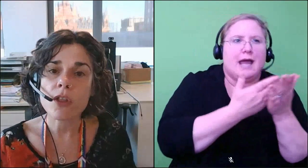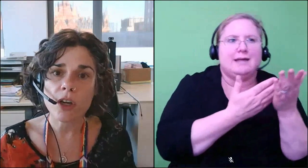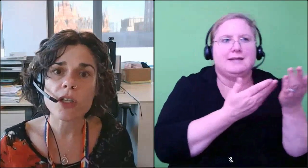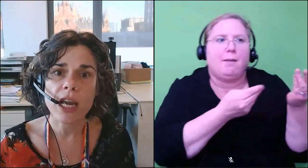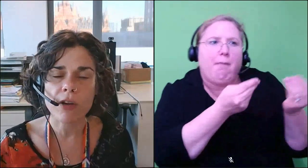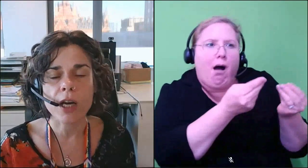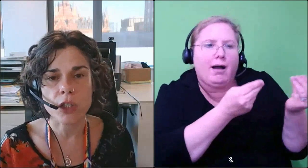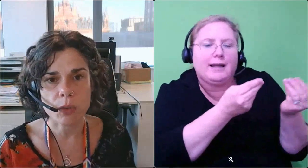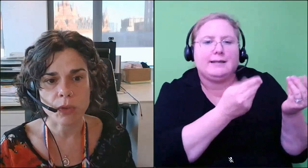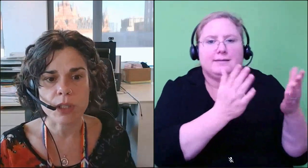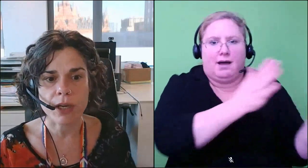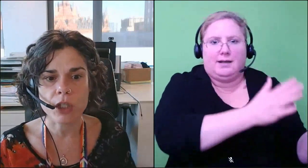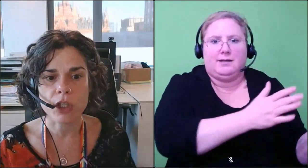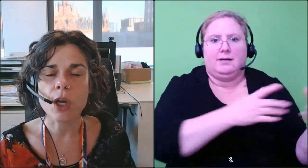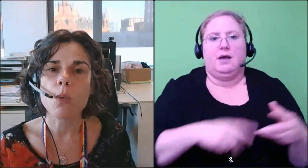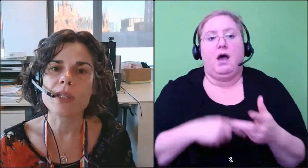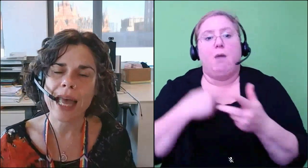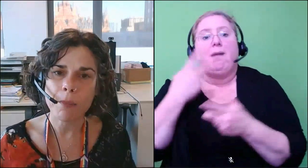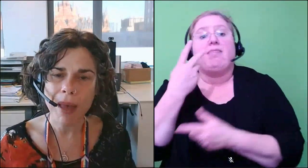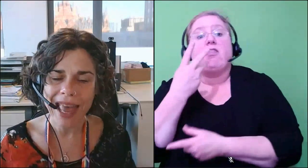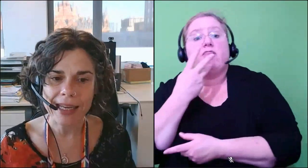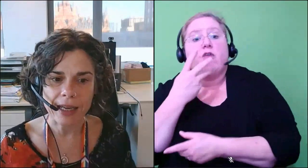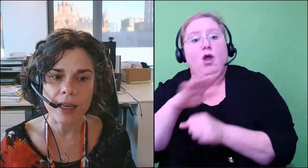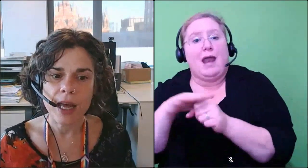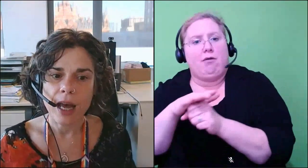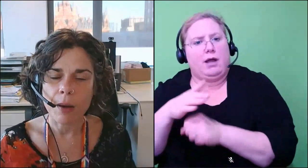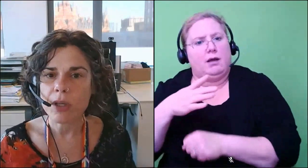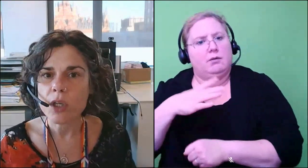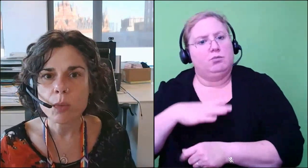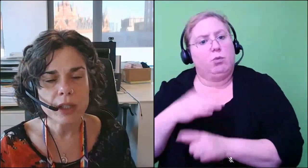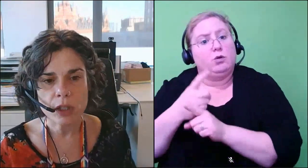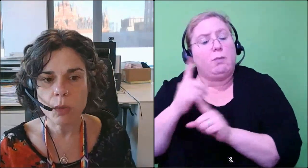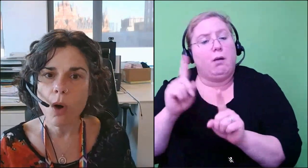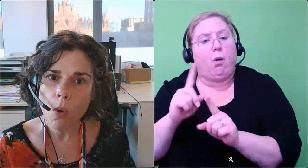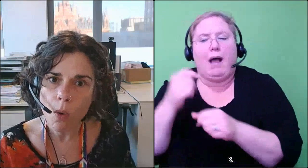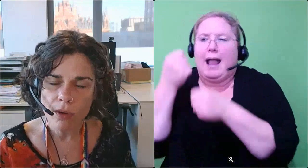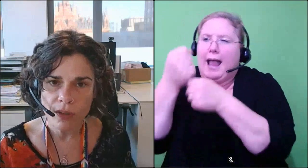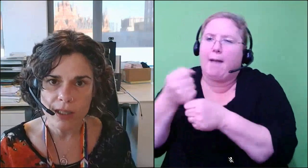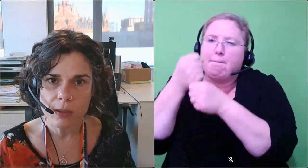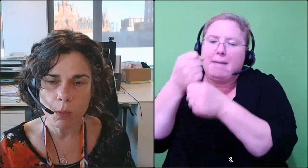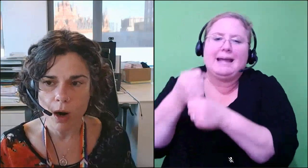The third area I just wanted to mention was campaigning because we can do all of this